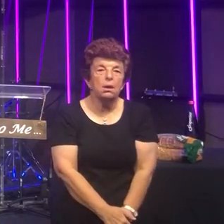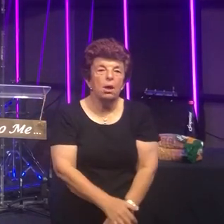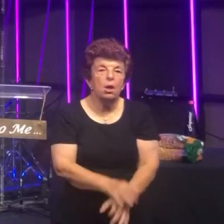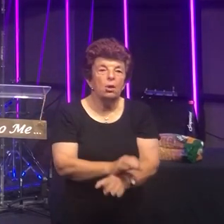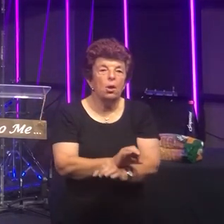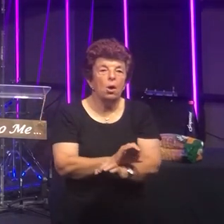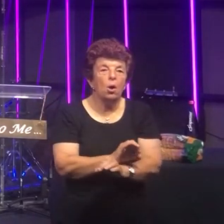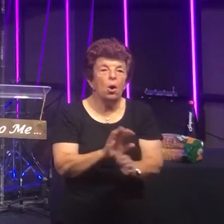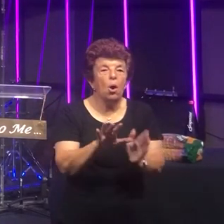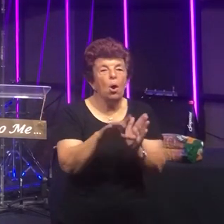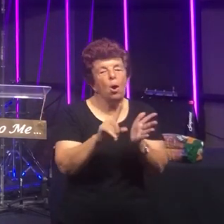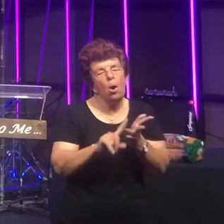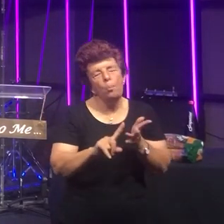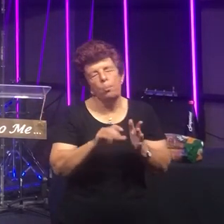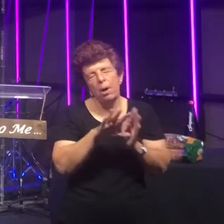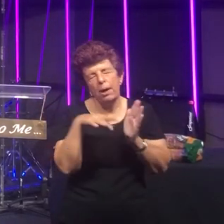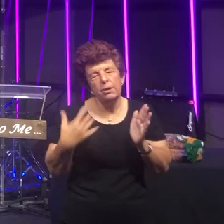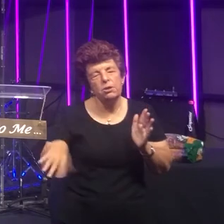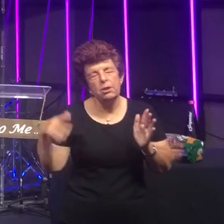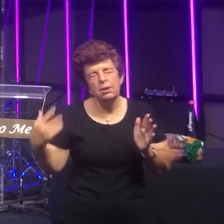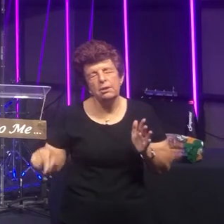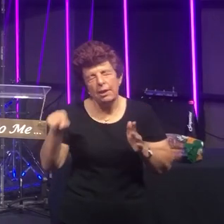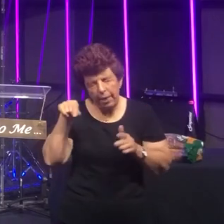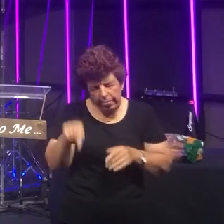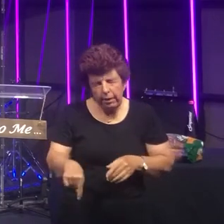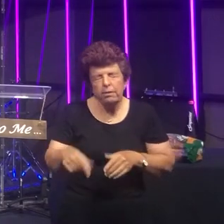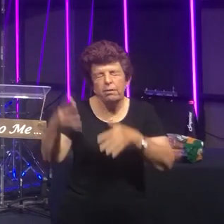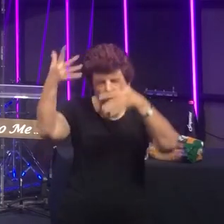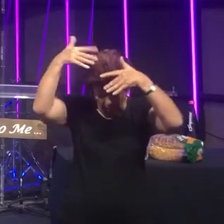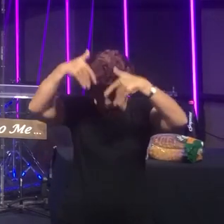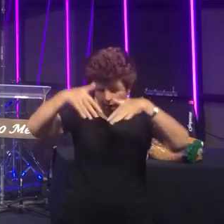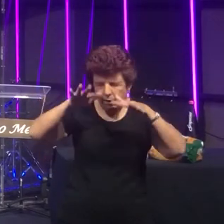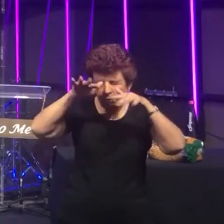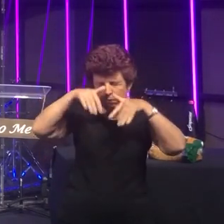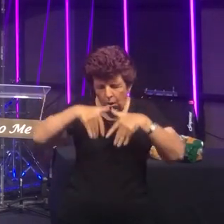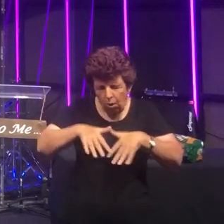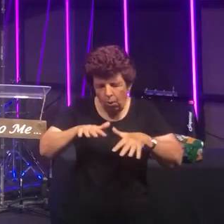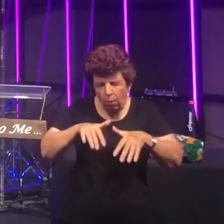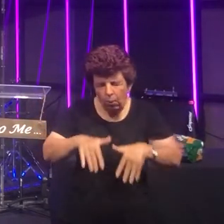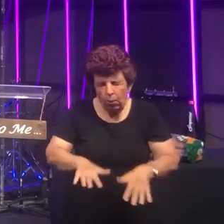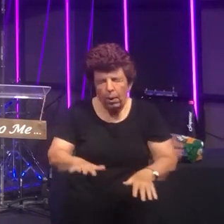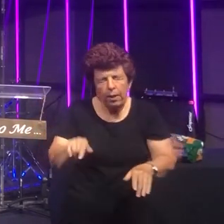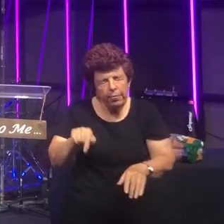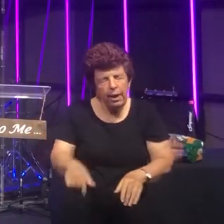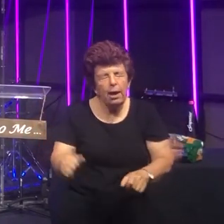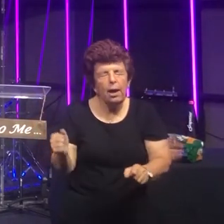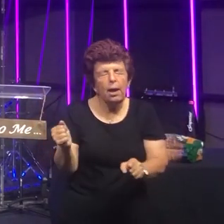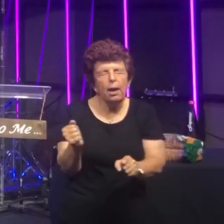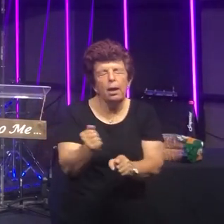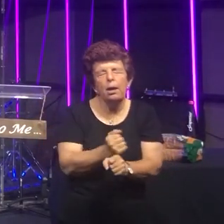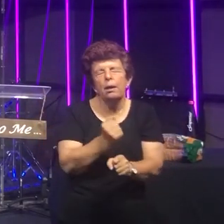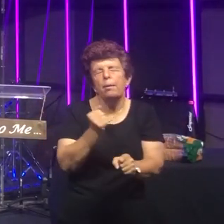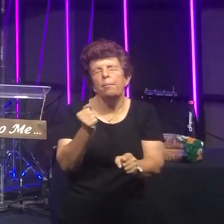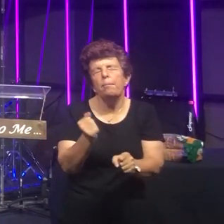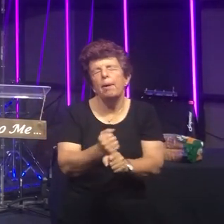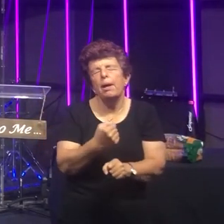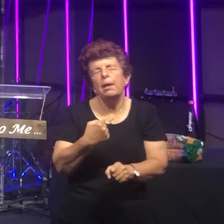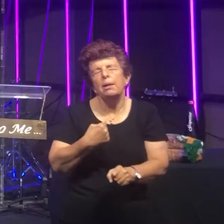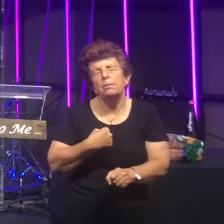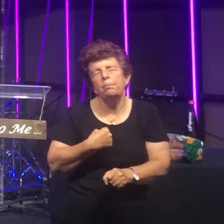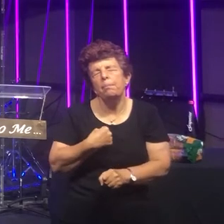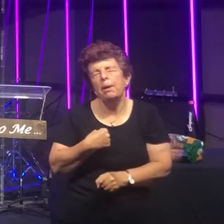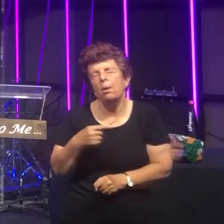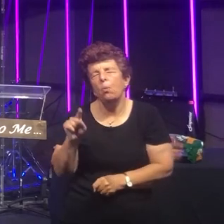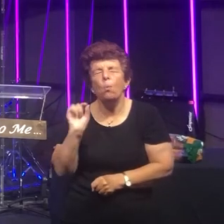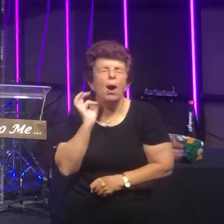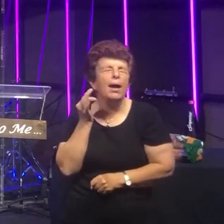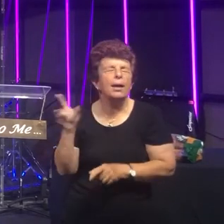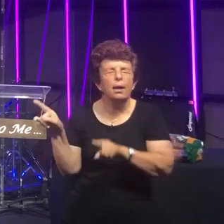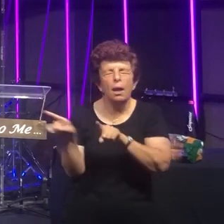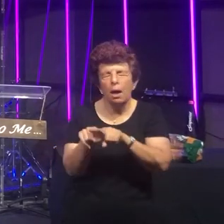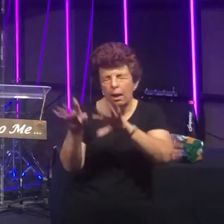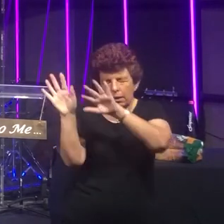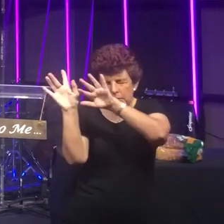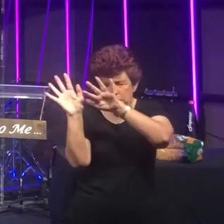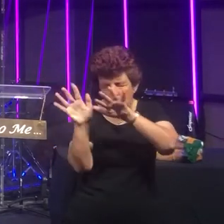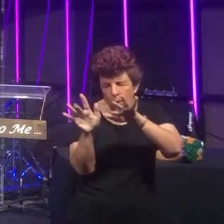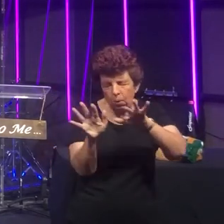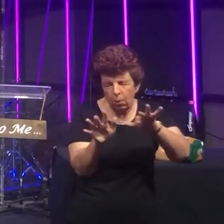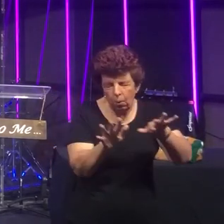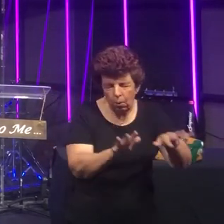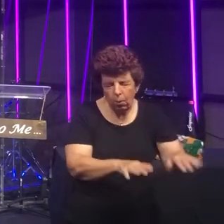O precious is the flow That makes me white as snow